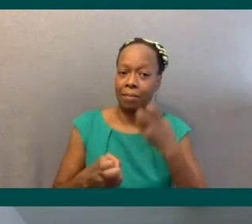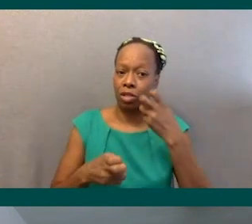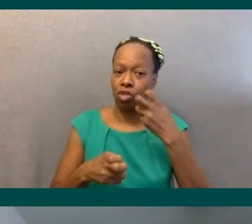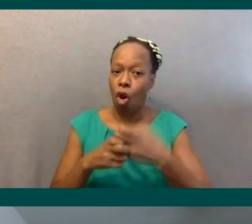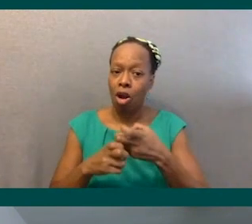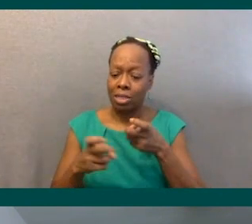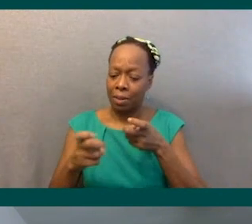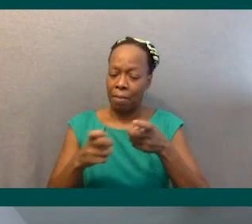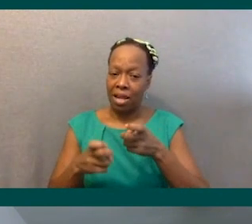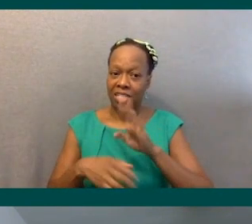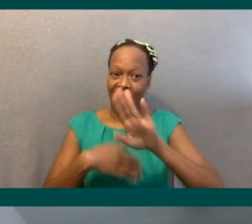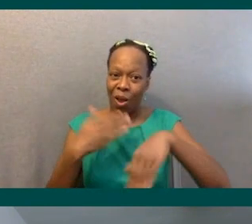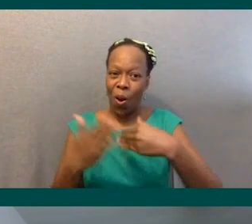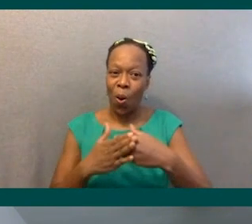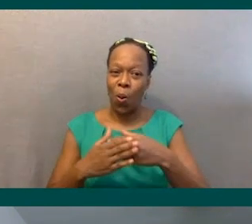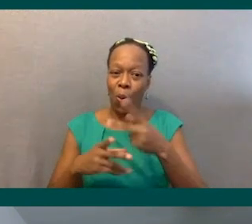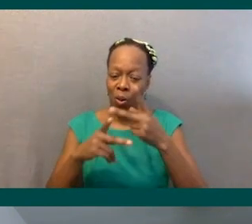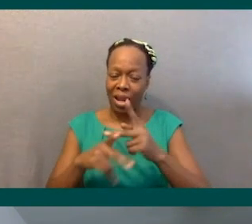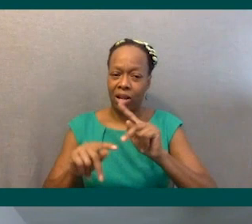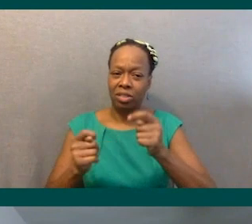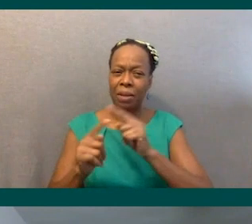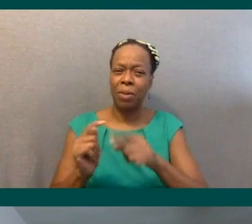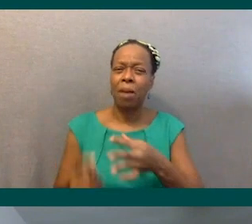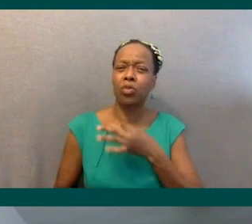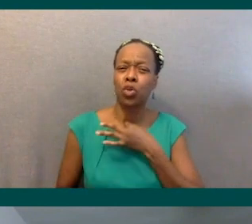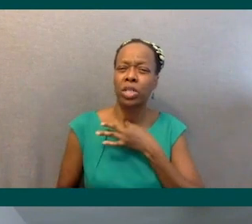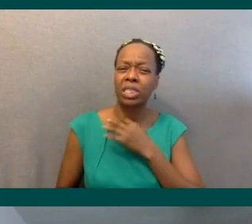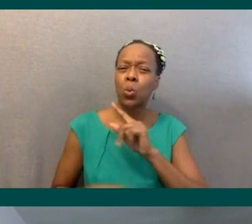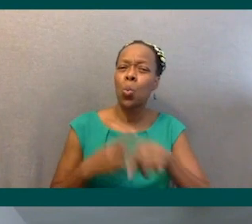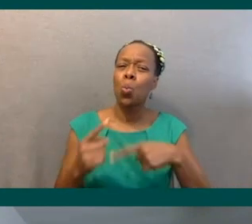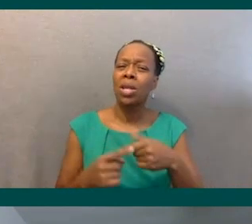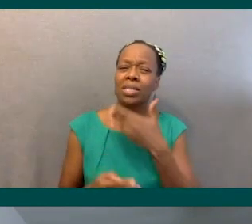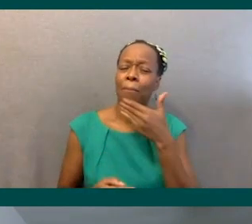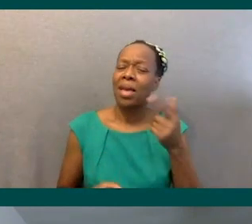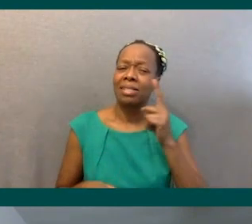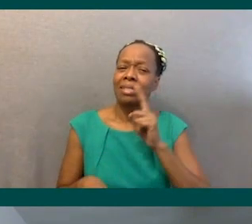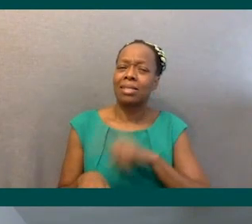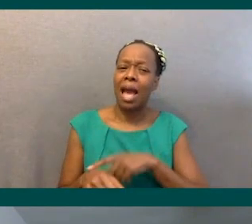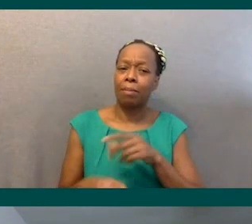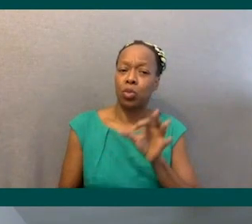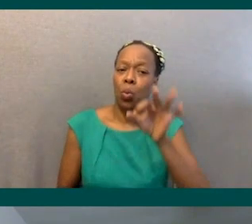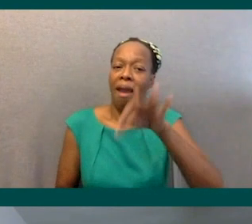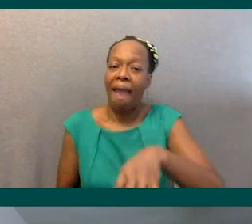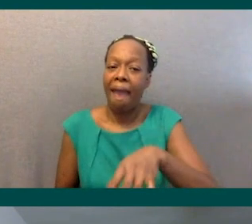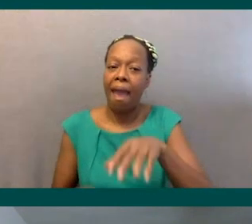but when should someone sort of consider even adding a social worker to that care team or thinking about mental health issues as well,